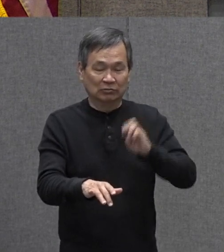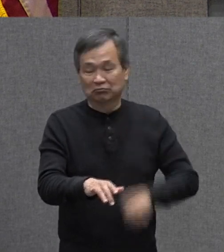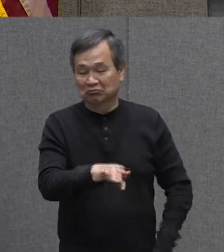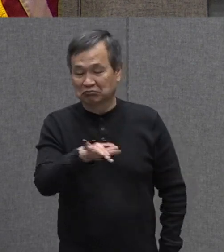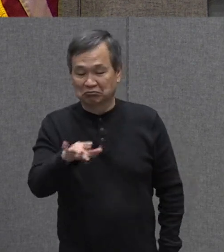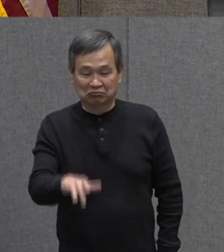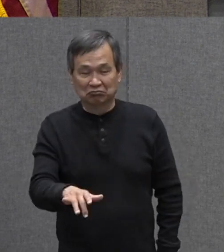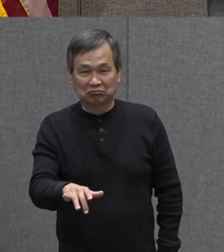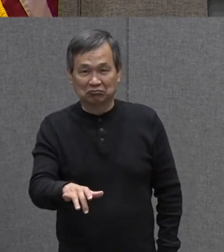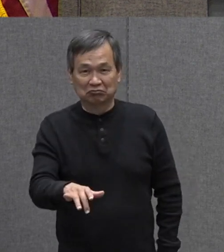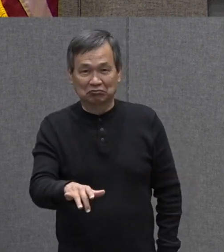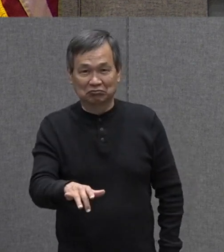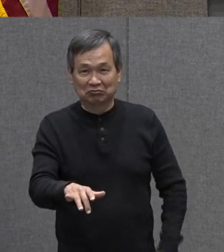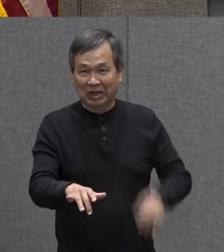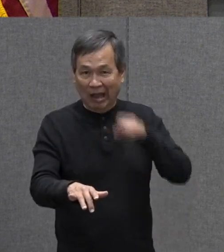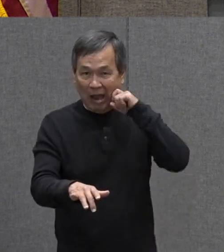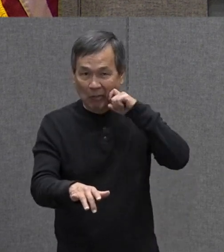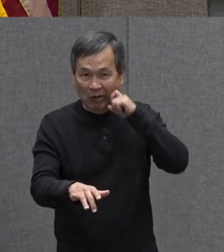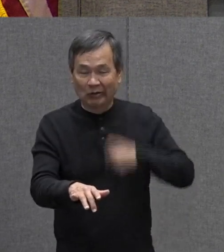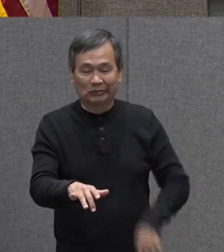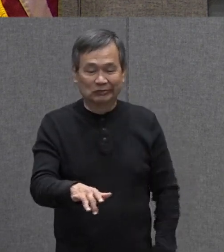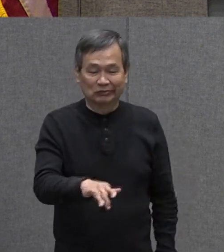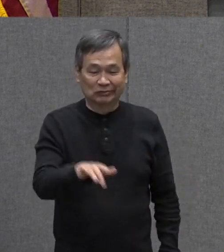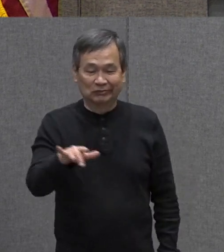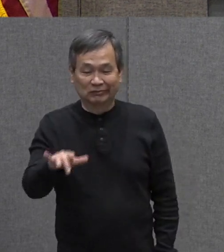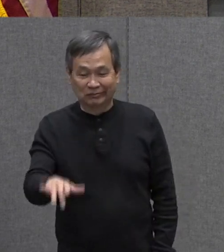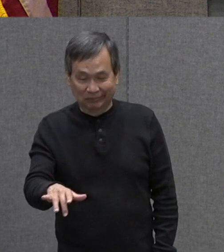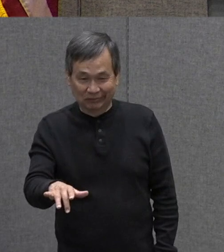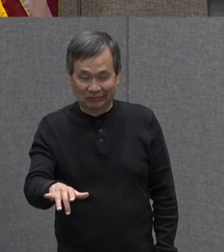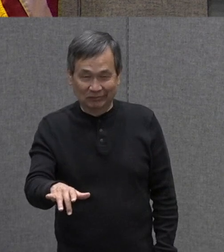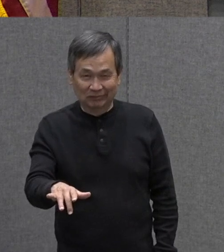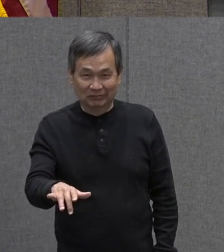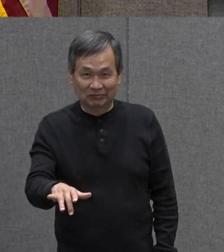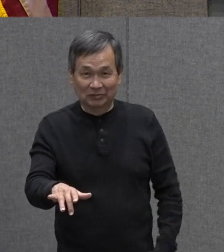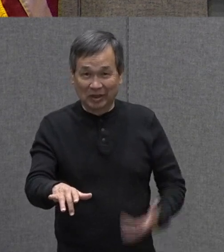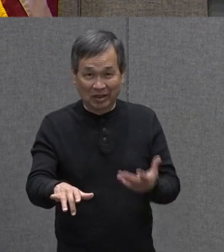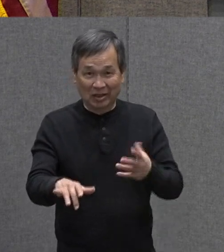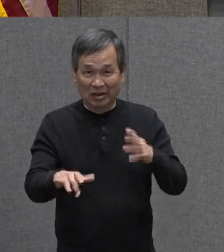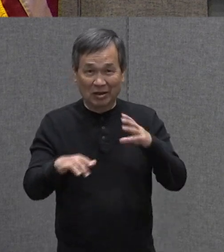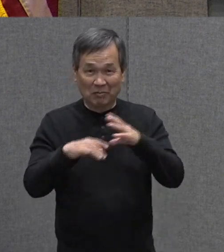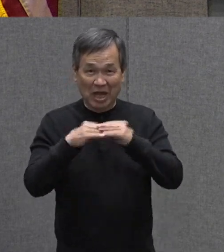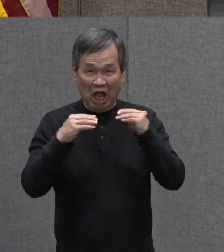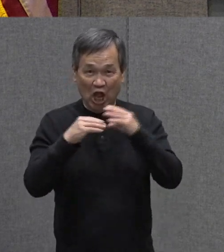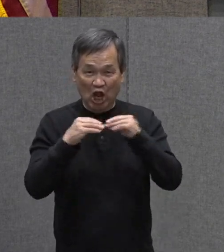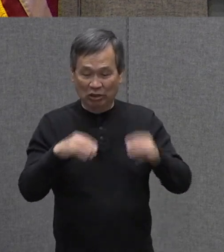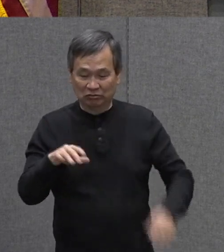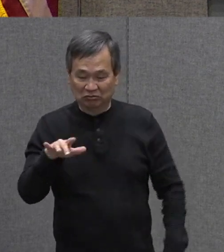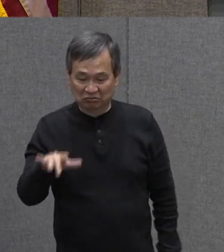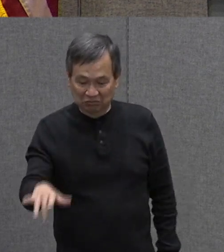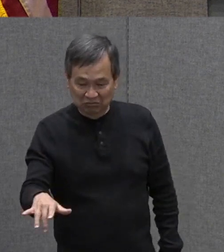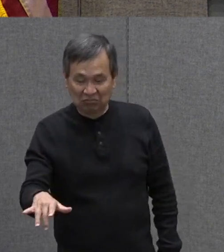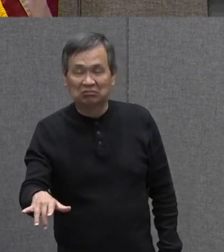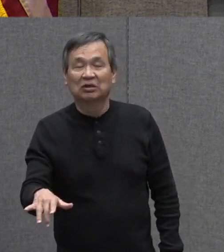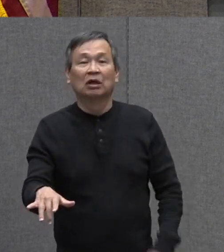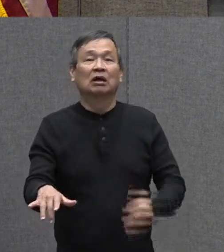I can touch an apple, I can touch a pear, I can touch a lemon,